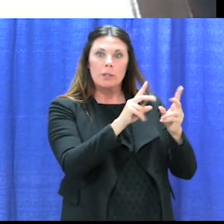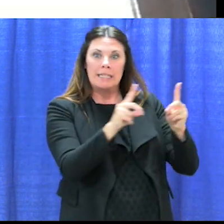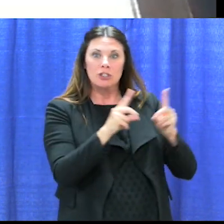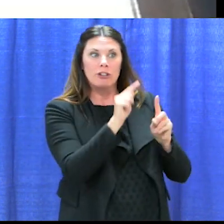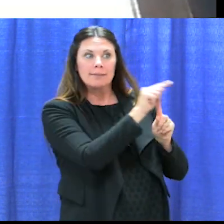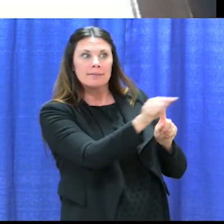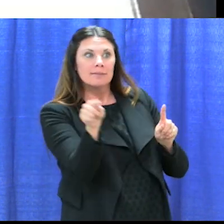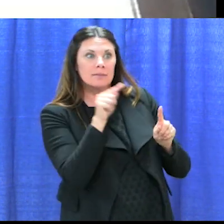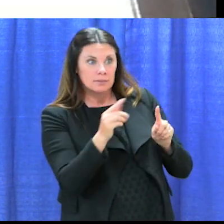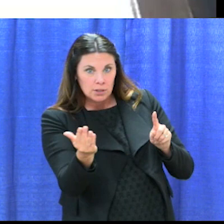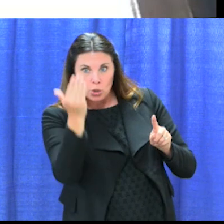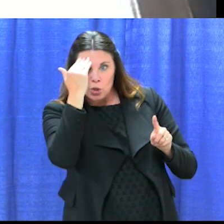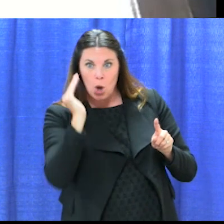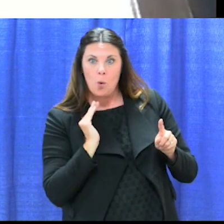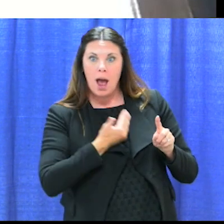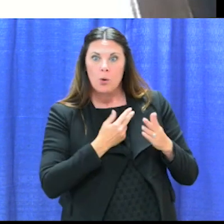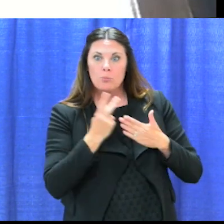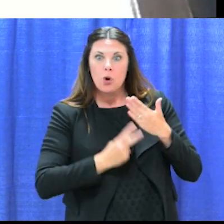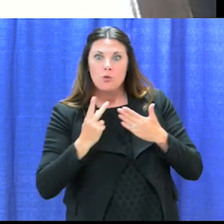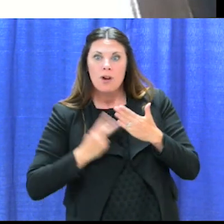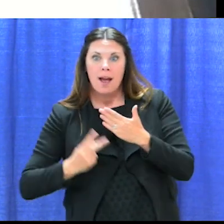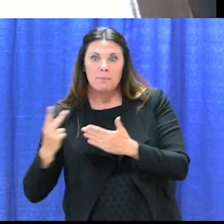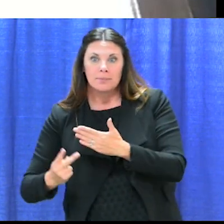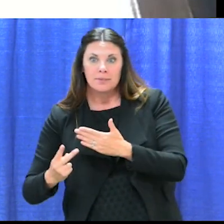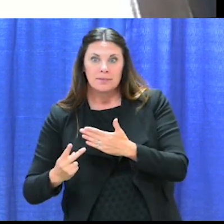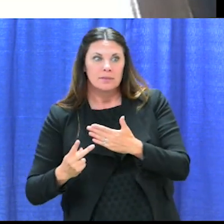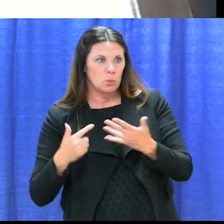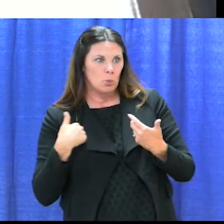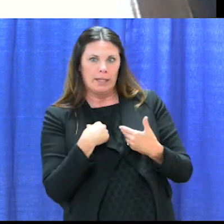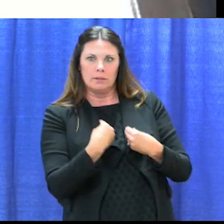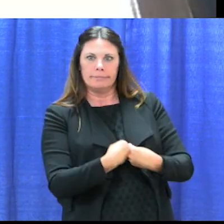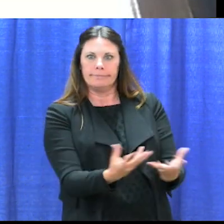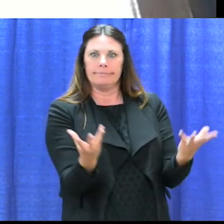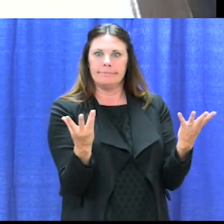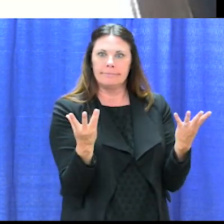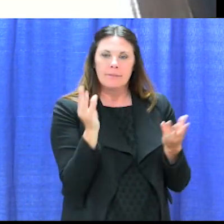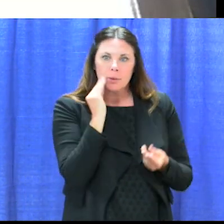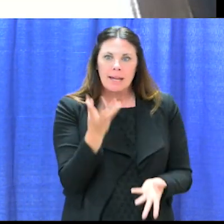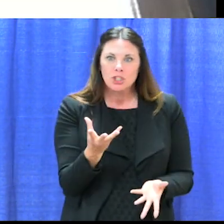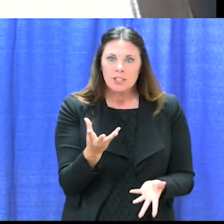that we have available is out there. And is, you know, available.